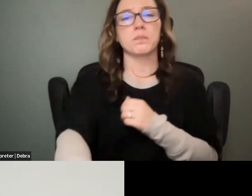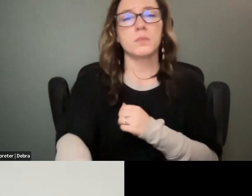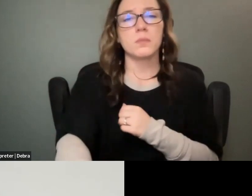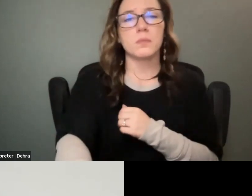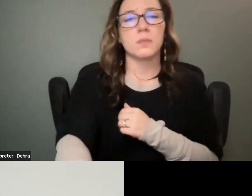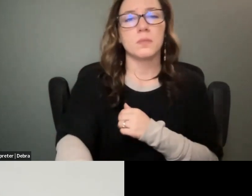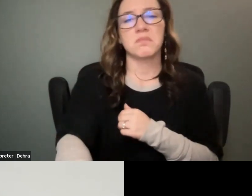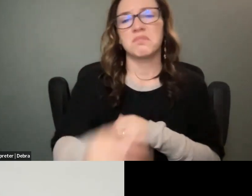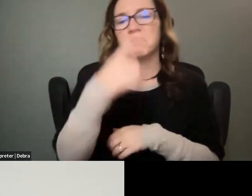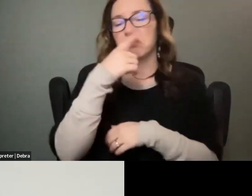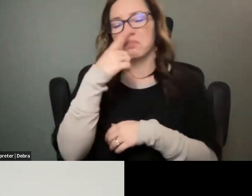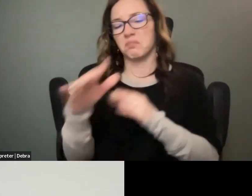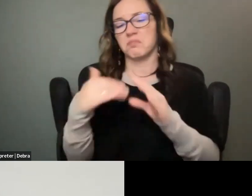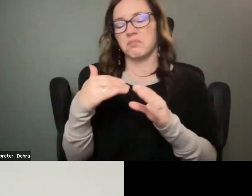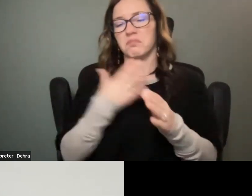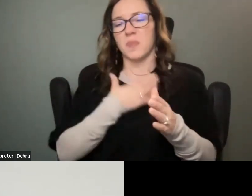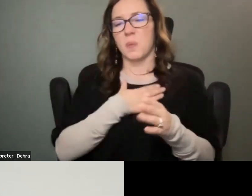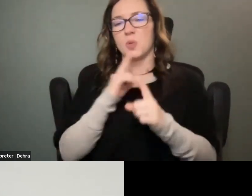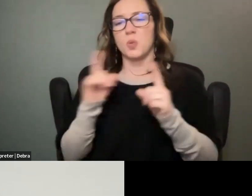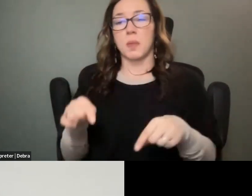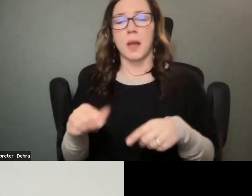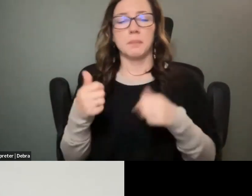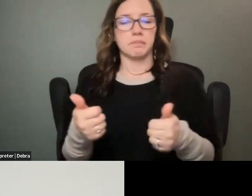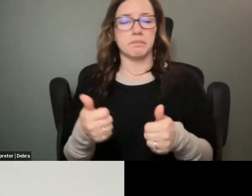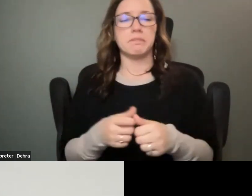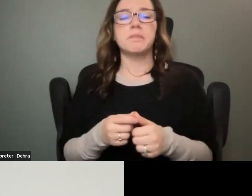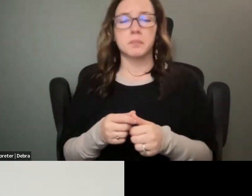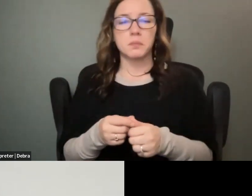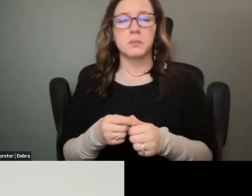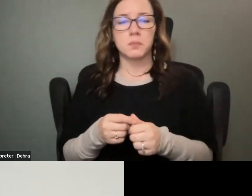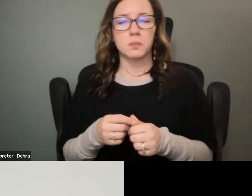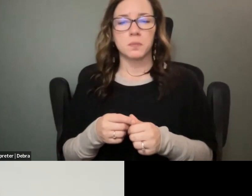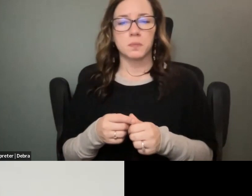happy to reply